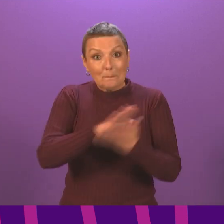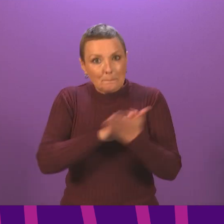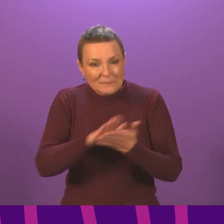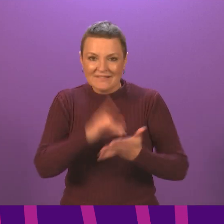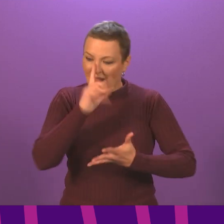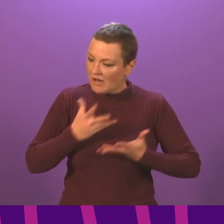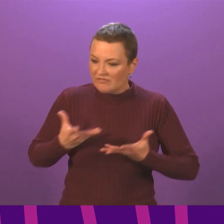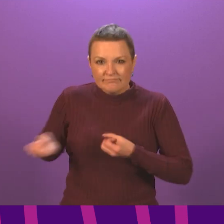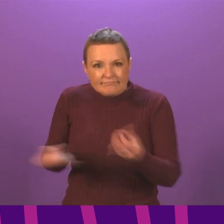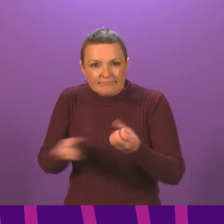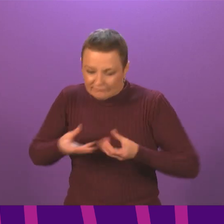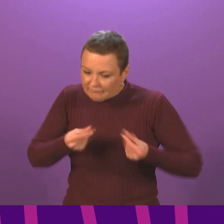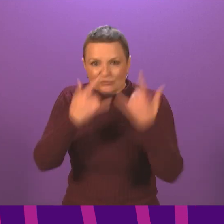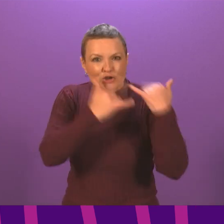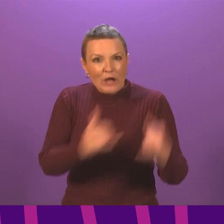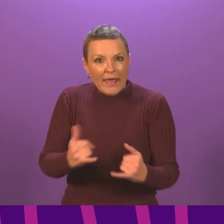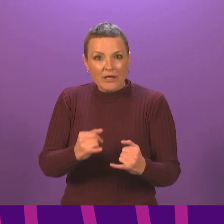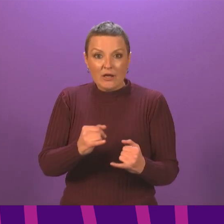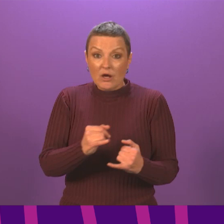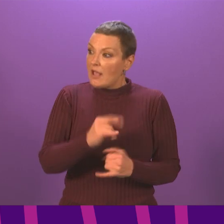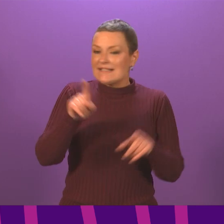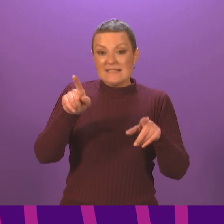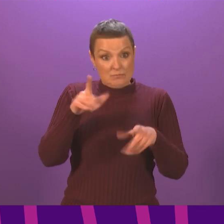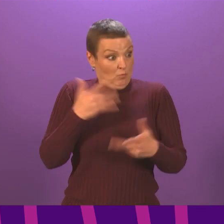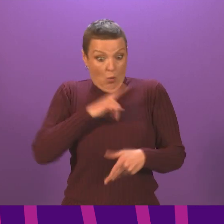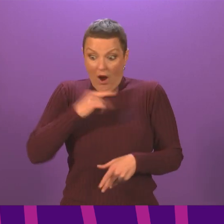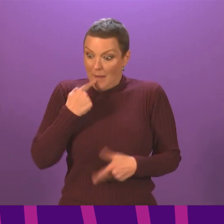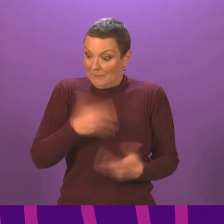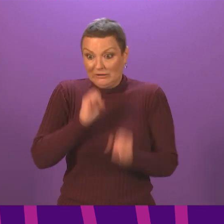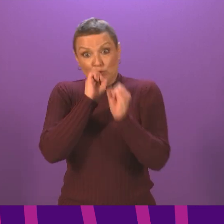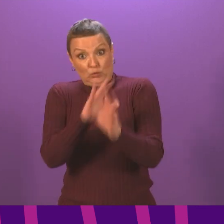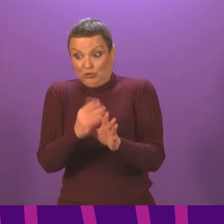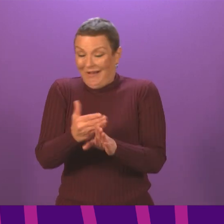we can ensure that we have smooth deliverability, taking account of the point that I made earlier